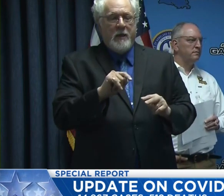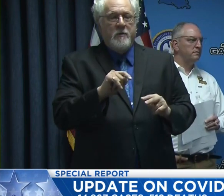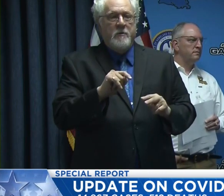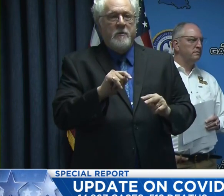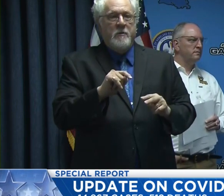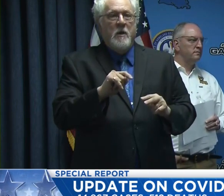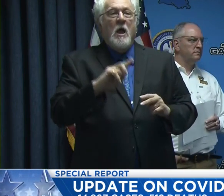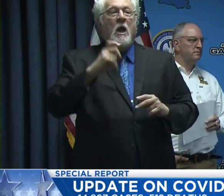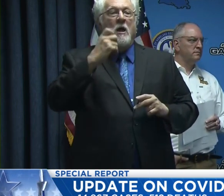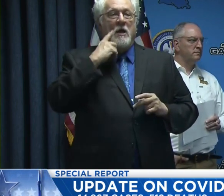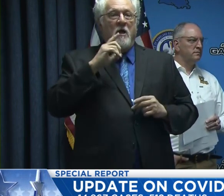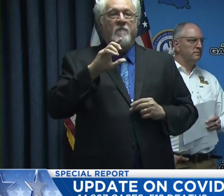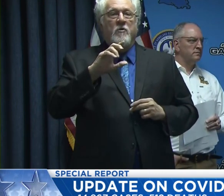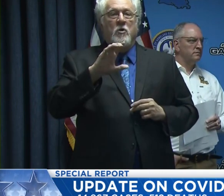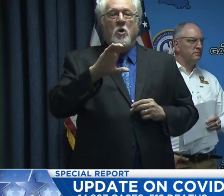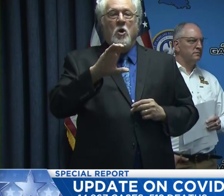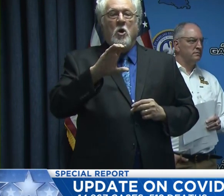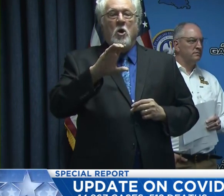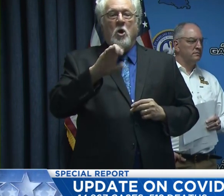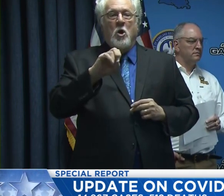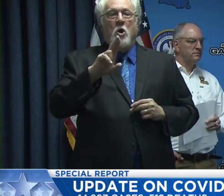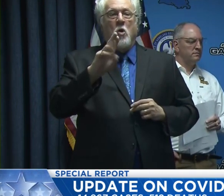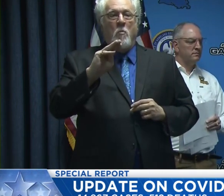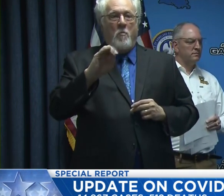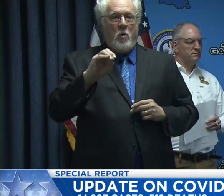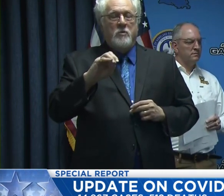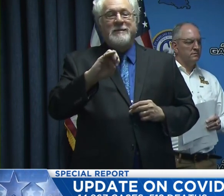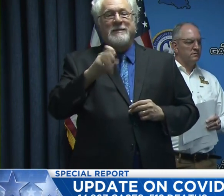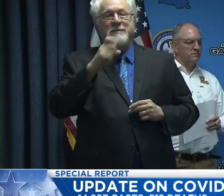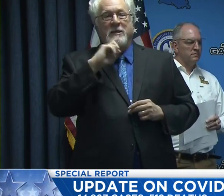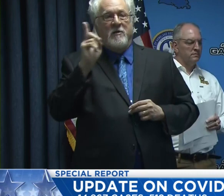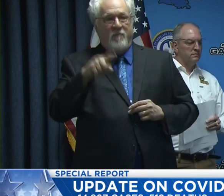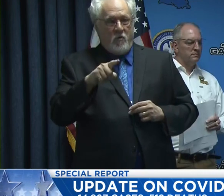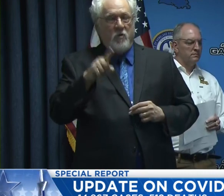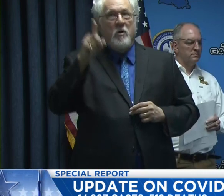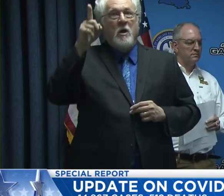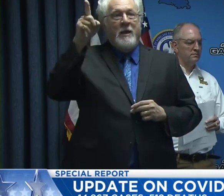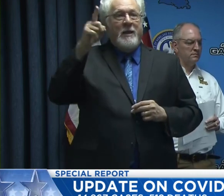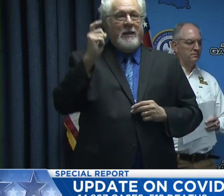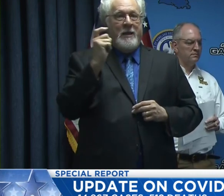THESE PRESCRIPTIONS. SOME PEOPLE HAD CONTACTED US TO